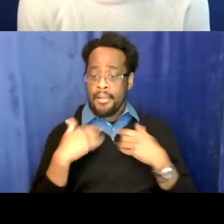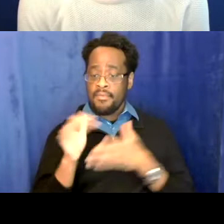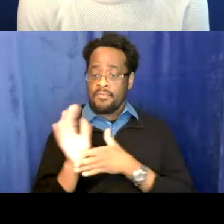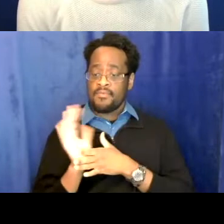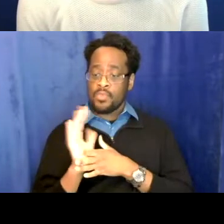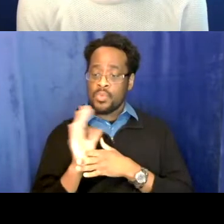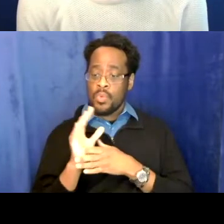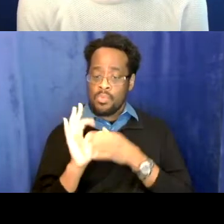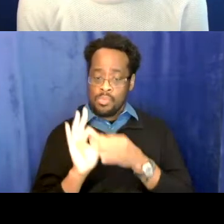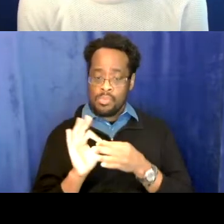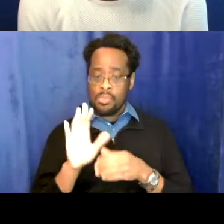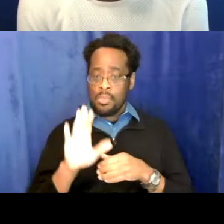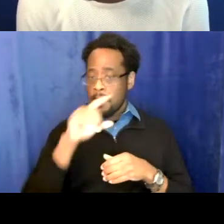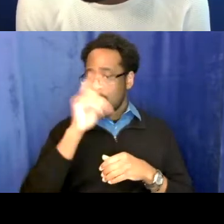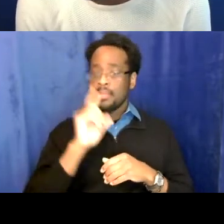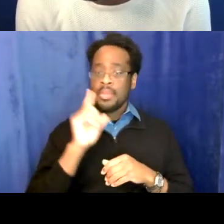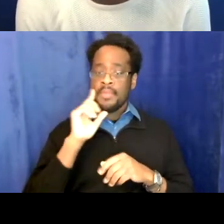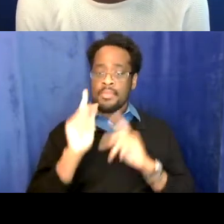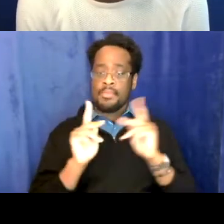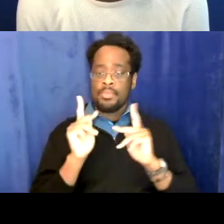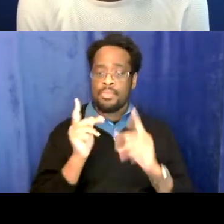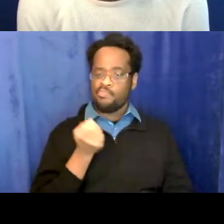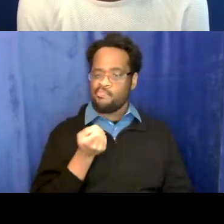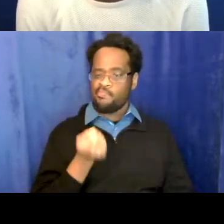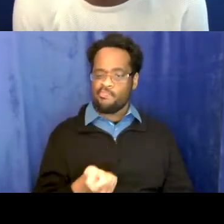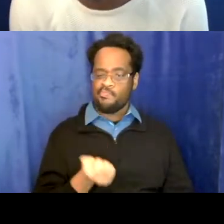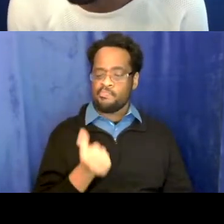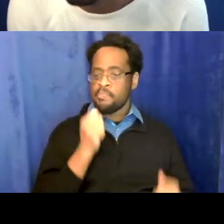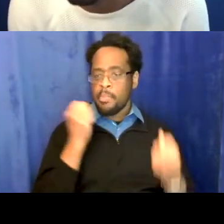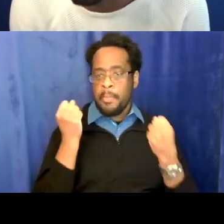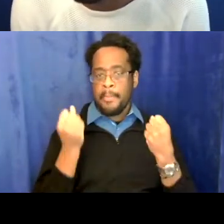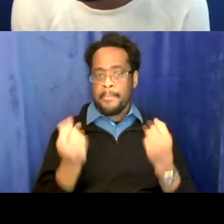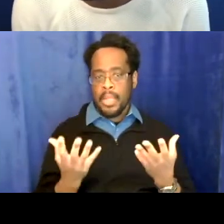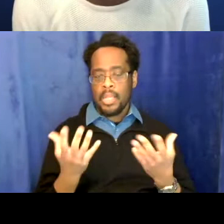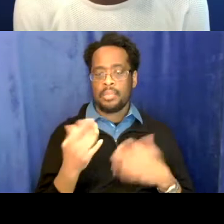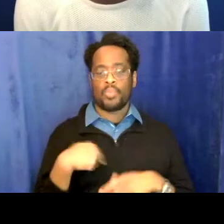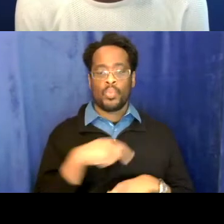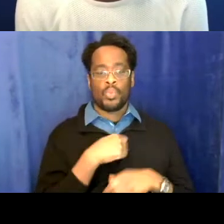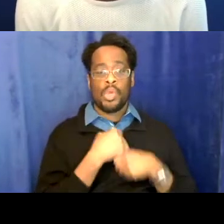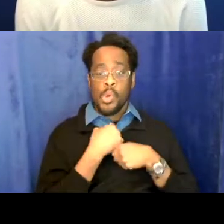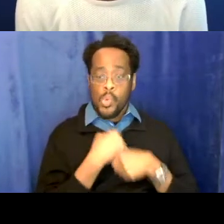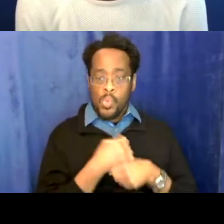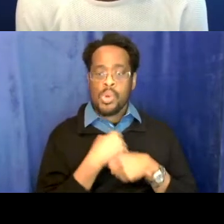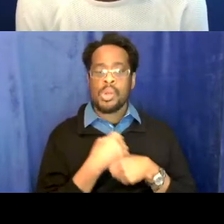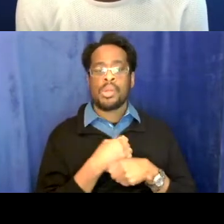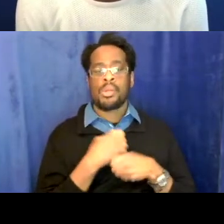but also there's a film that relates to black deaf people itself and not many people um